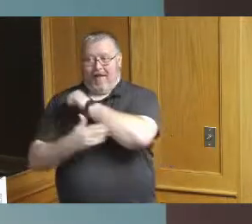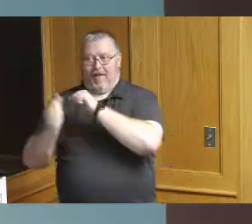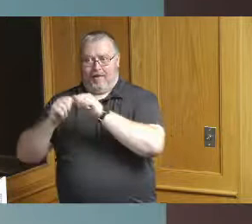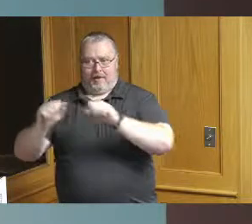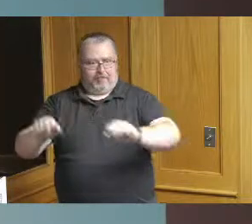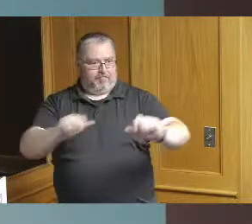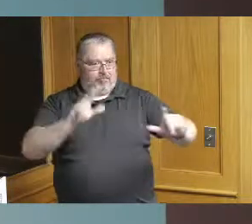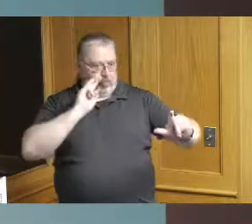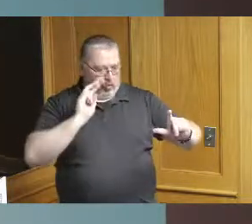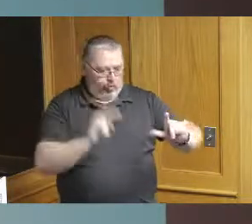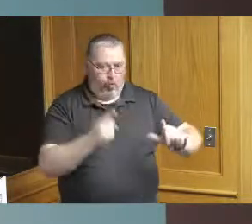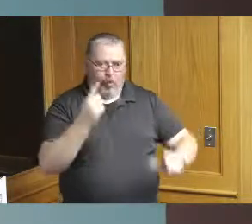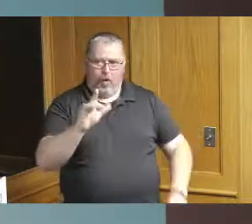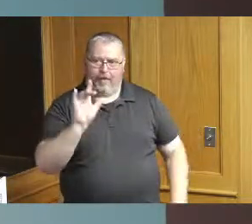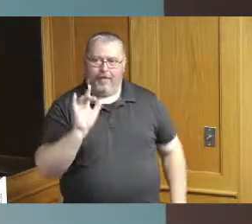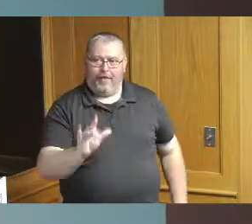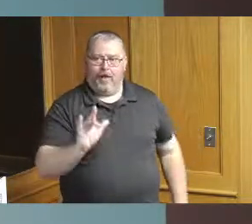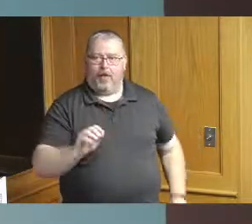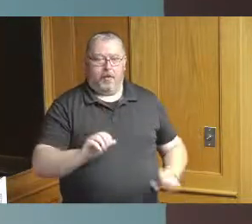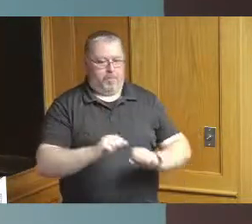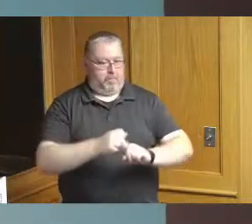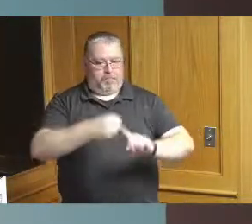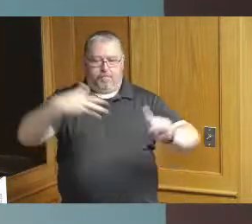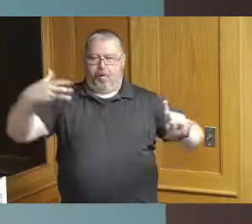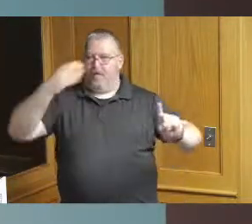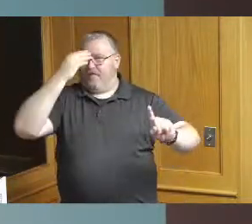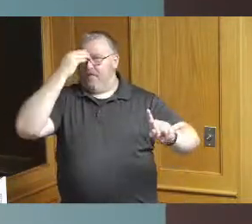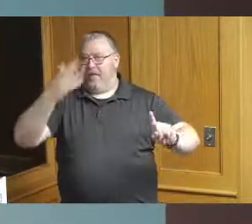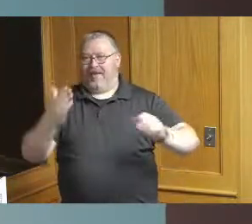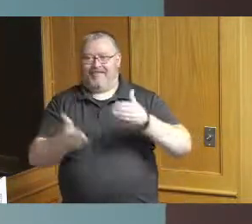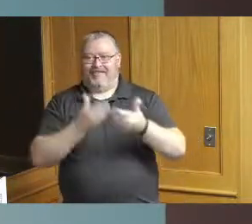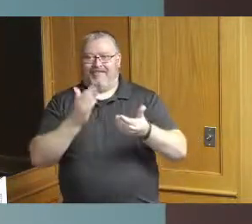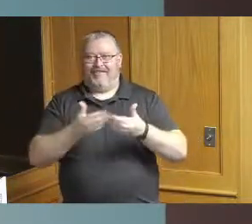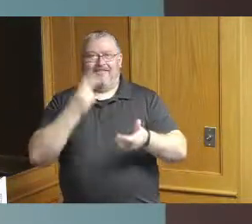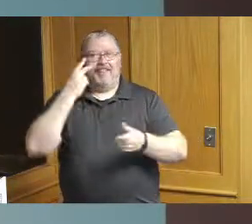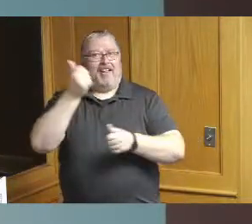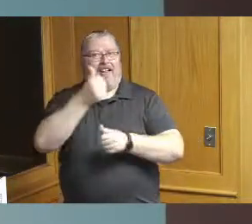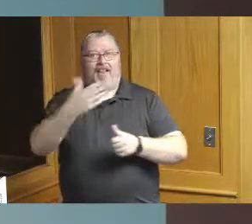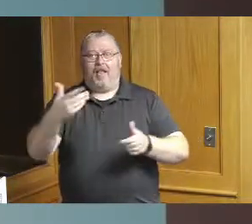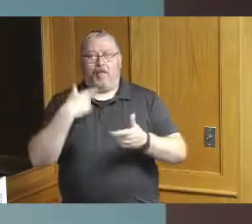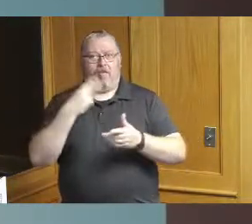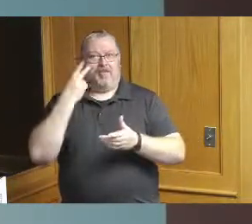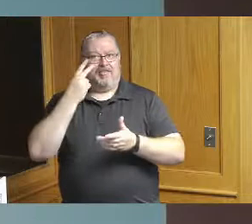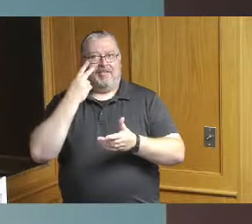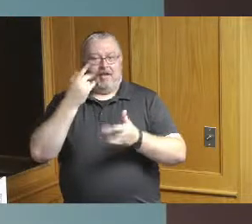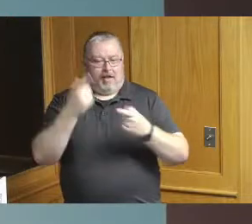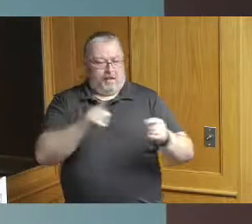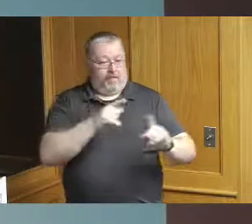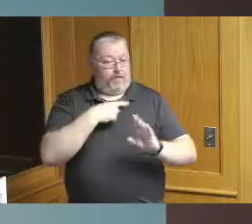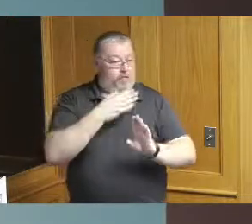with just one click you can see anything that's been tracked there in the past current